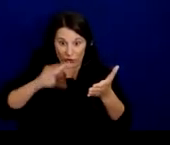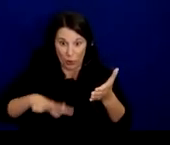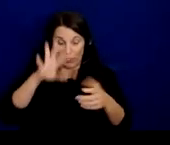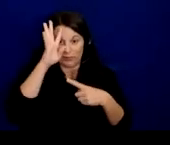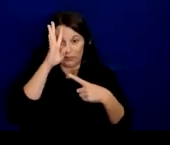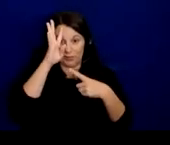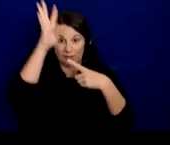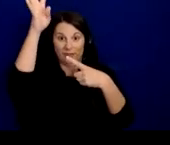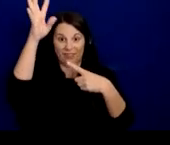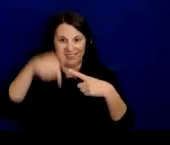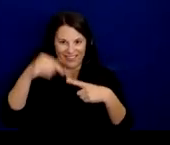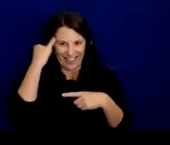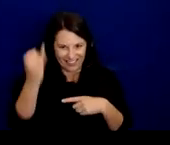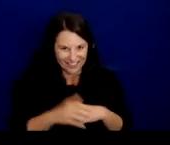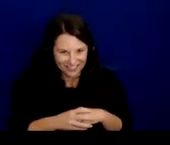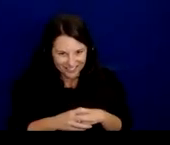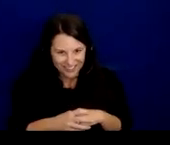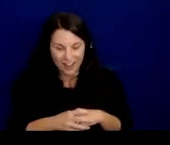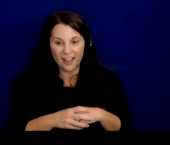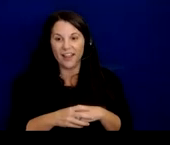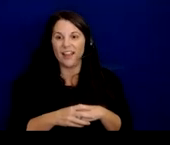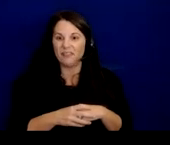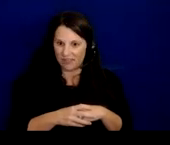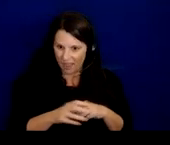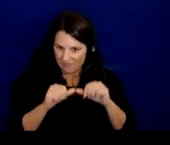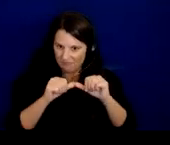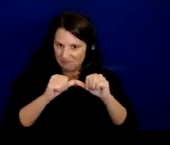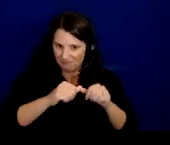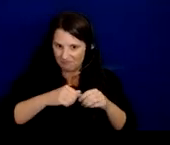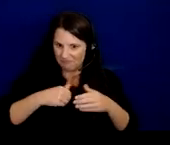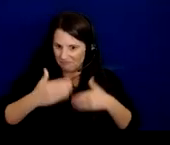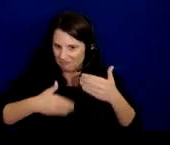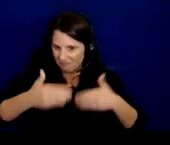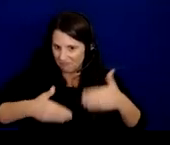They saw the project through the end. That app still exists. This was six years ago. Now,